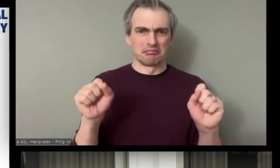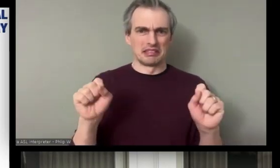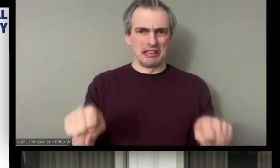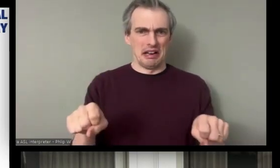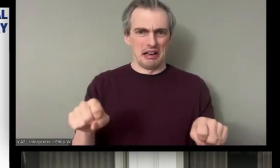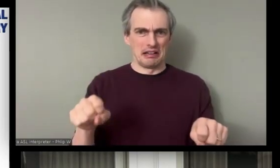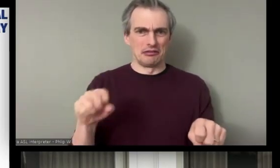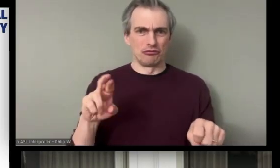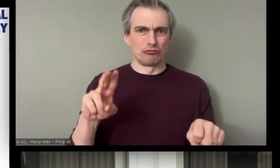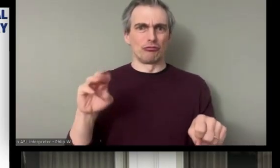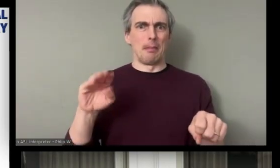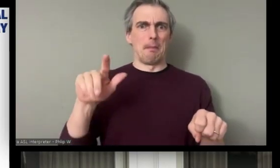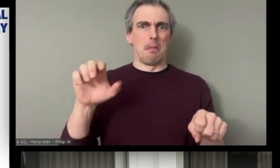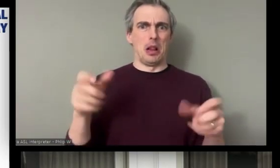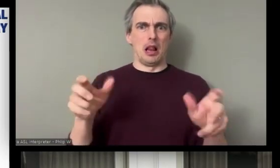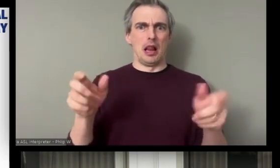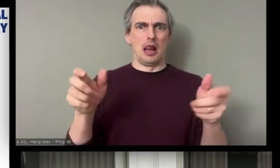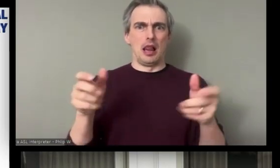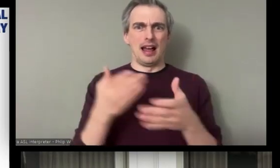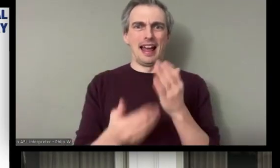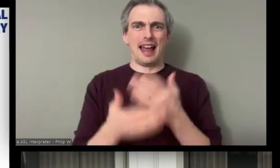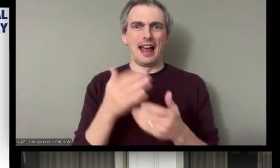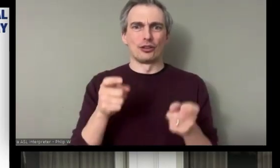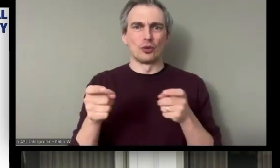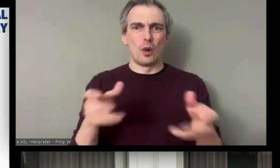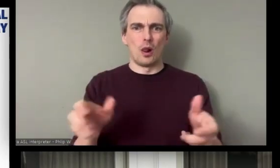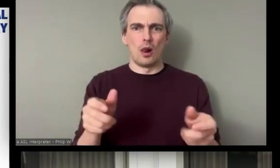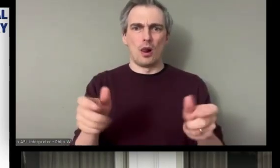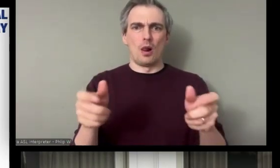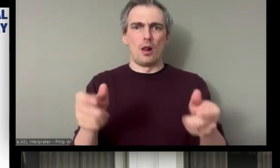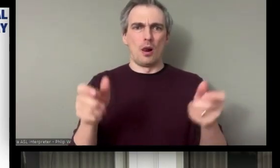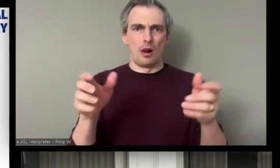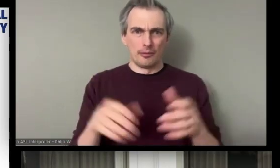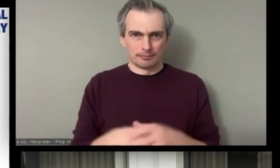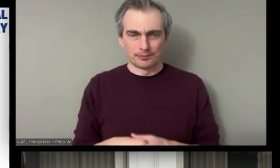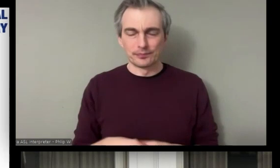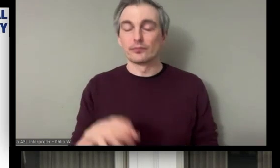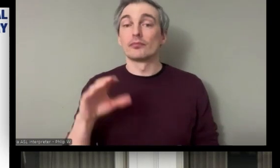Spatial sounds. So again, most of the time when you're designing interfaces, you